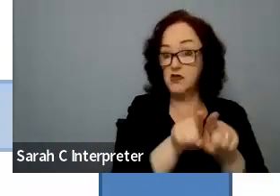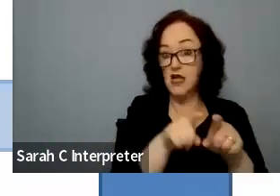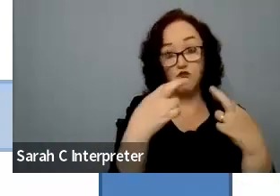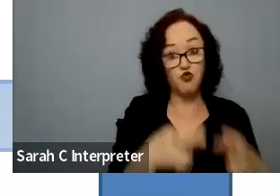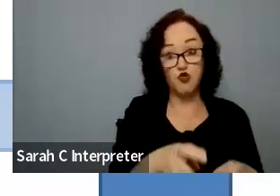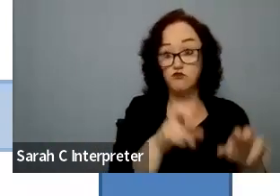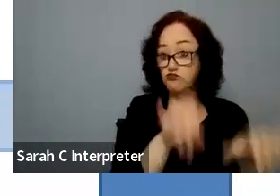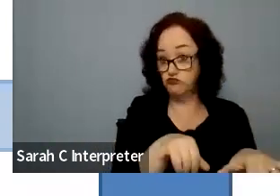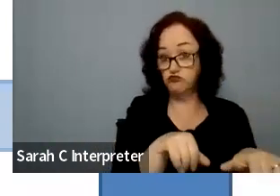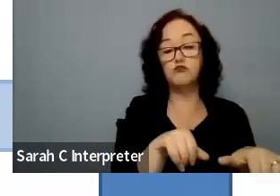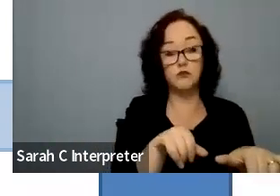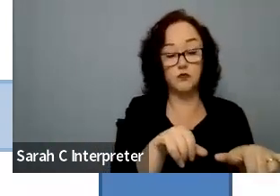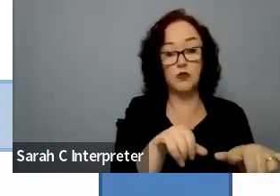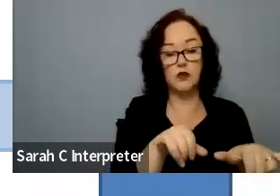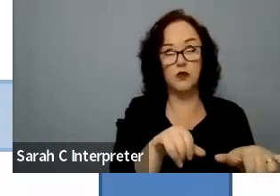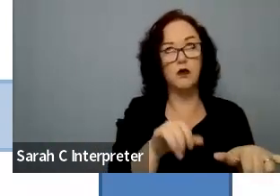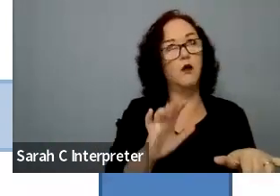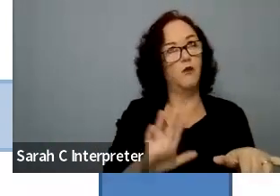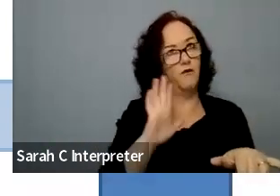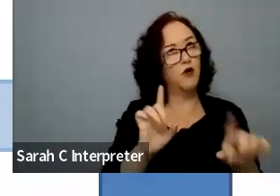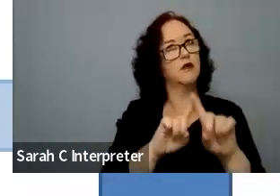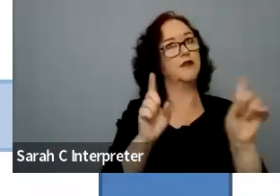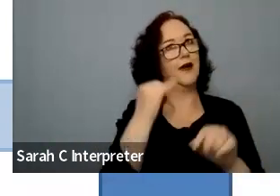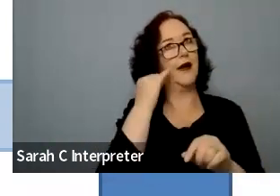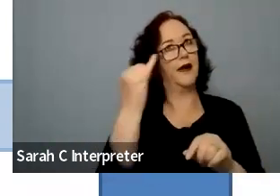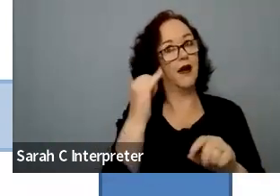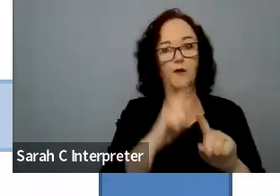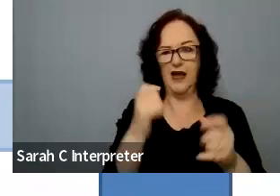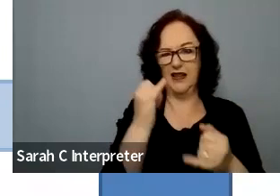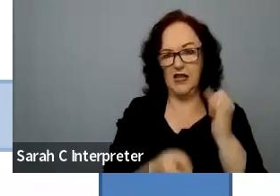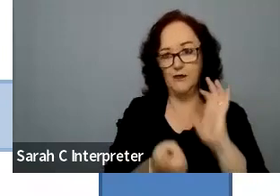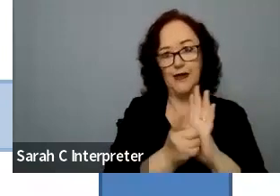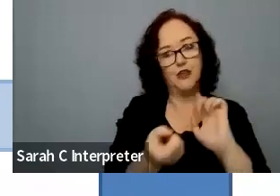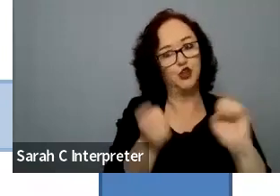another idea but in at the last minute we had to change it because of some technical glitches,